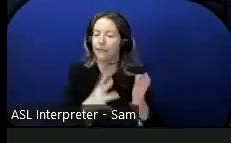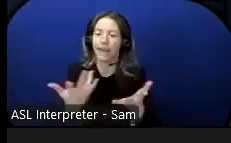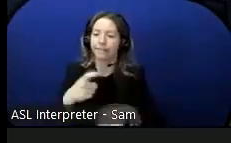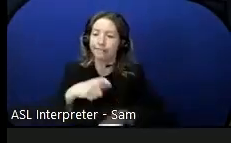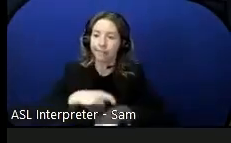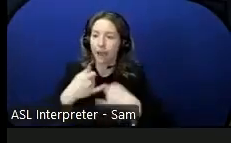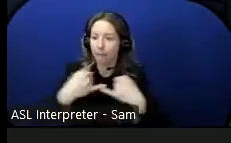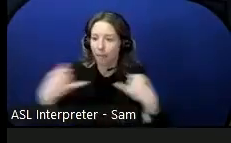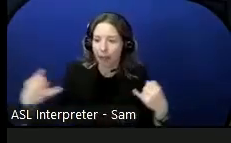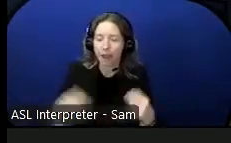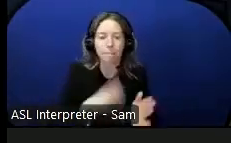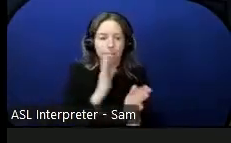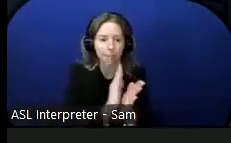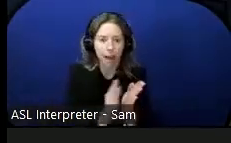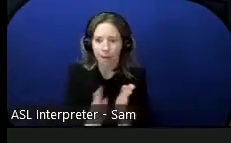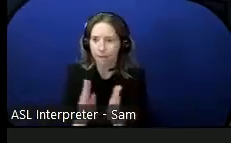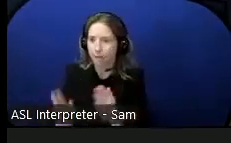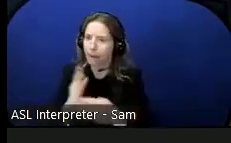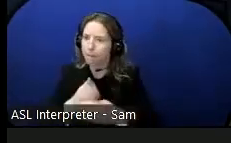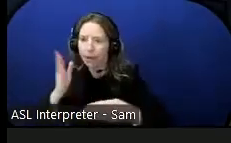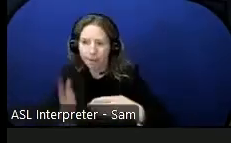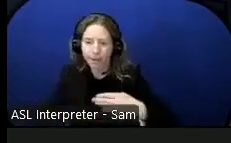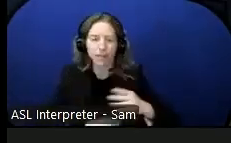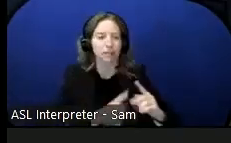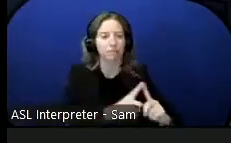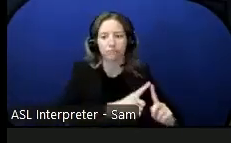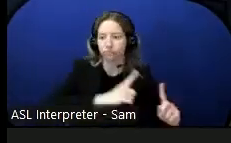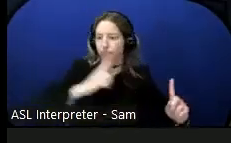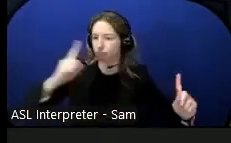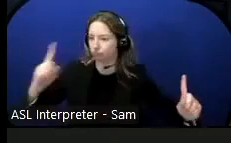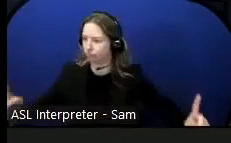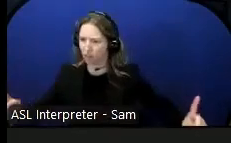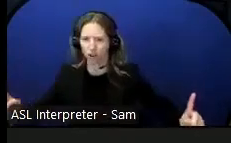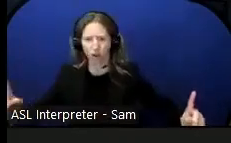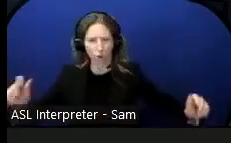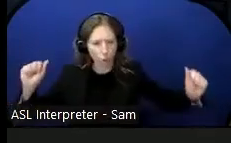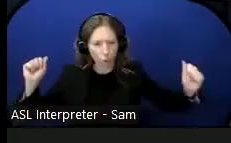that everyone in our department has buy-in, that we're making sure everyone's sticking to our improvement plan,